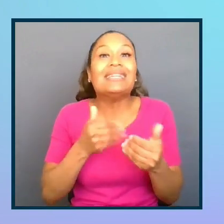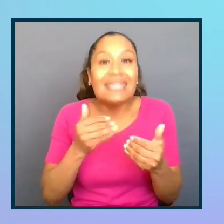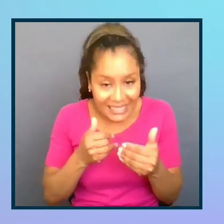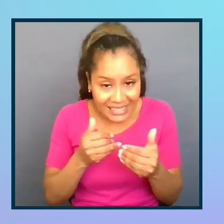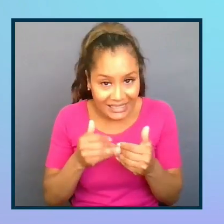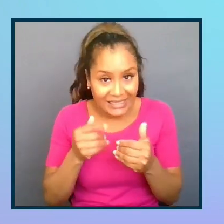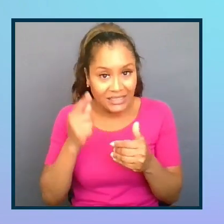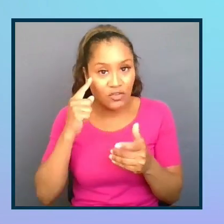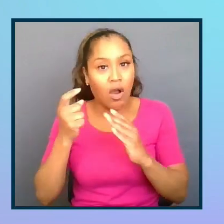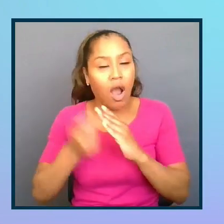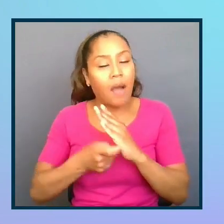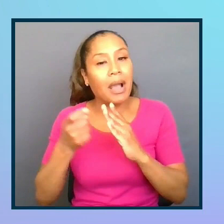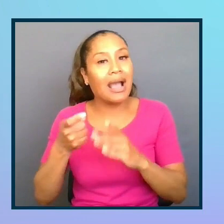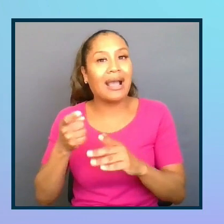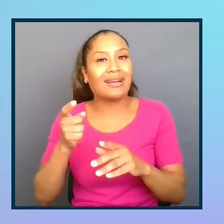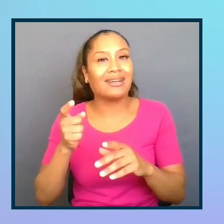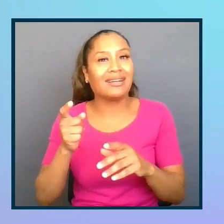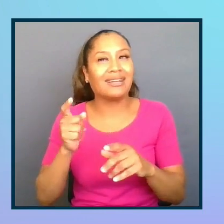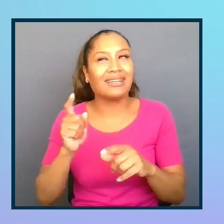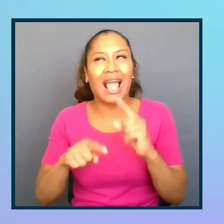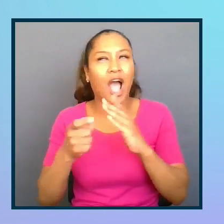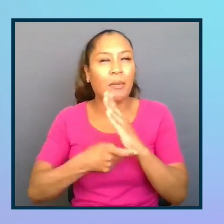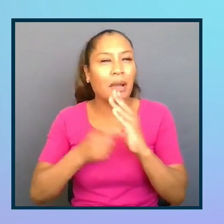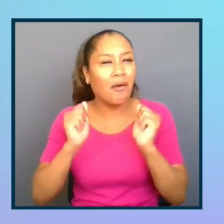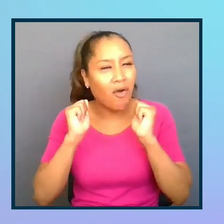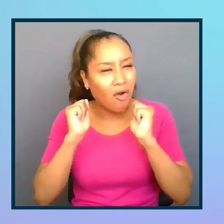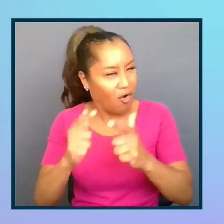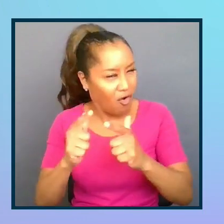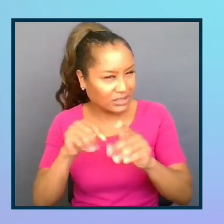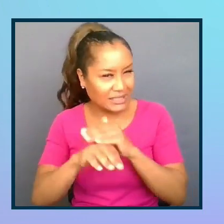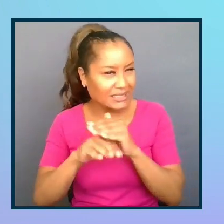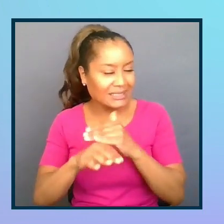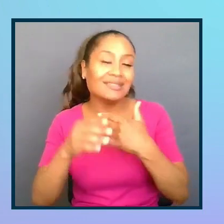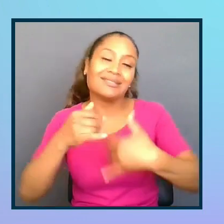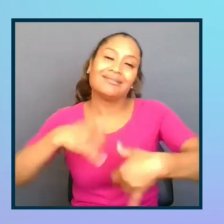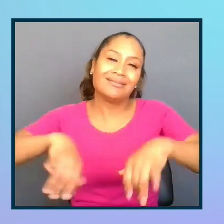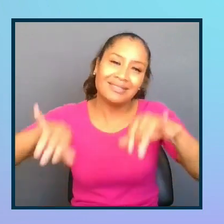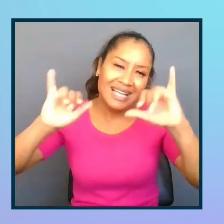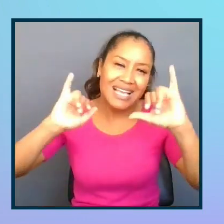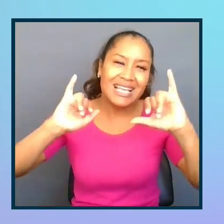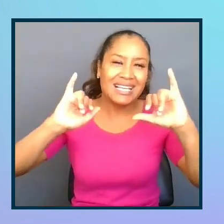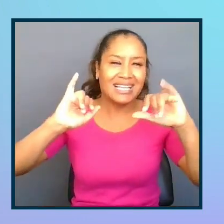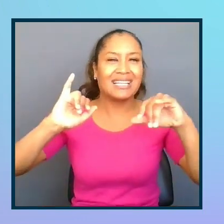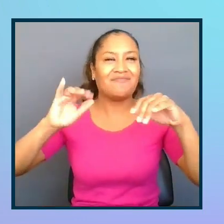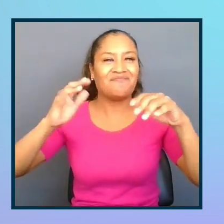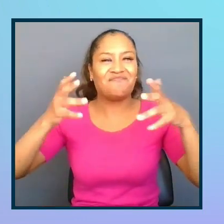and you can't automate all of it. There's still gonna be manual testing